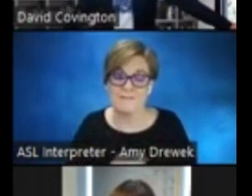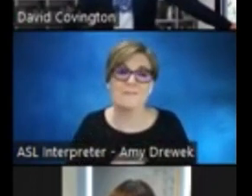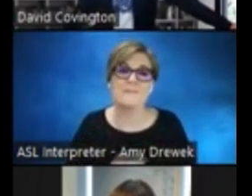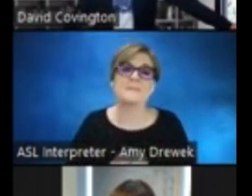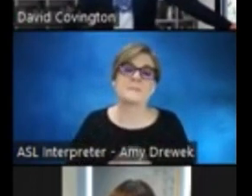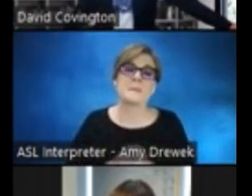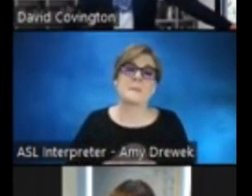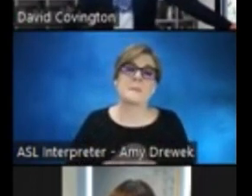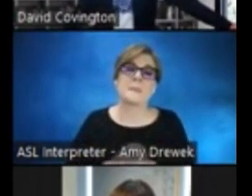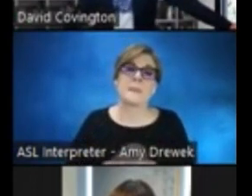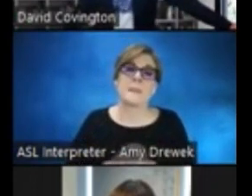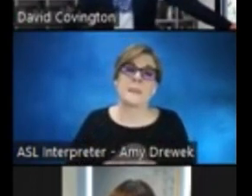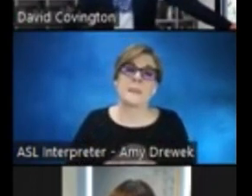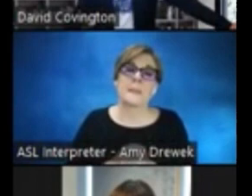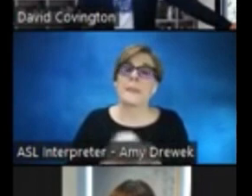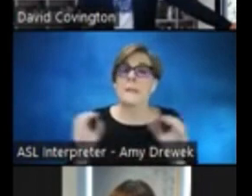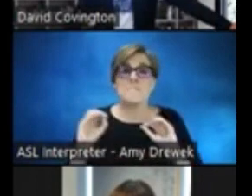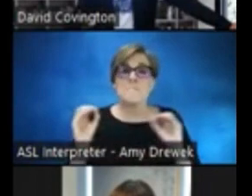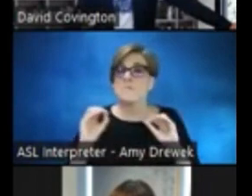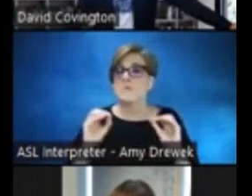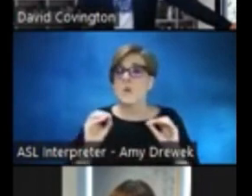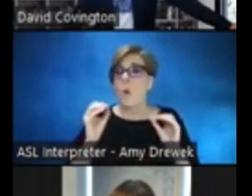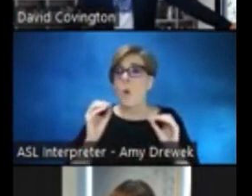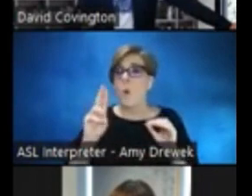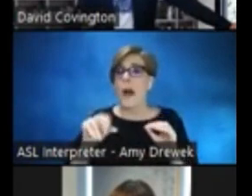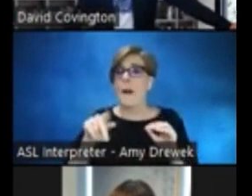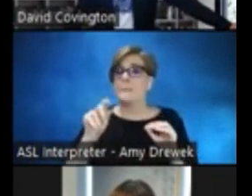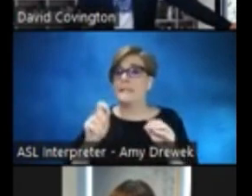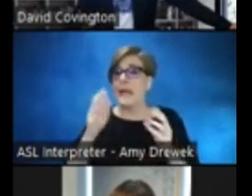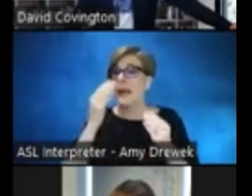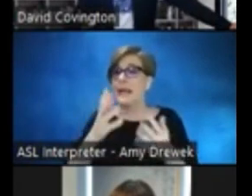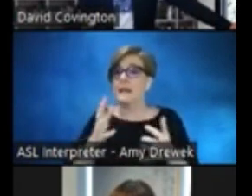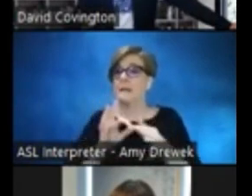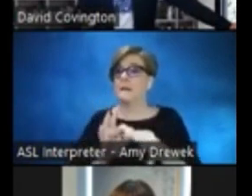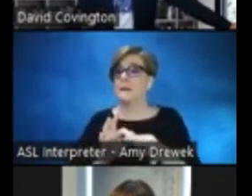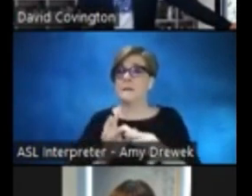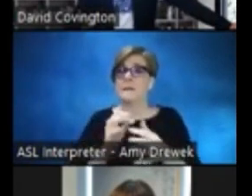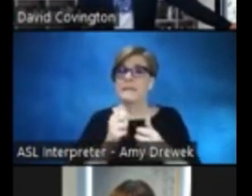WE DON'T HAVE AN UPDATE ON THE STATE MOVEMENT, BUT WILL COME BACK TO THAT.